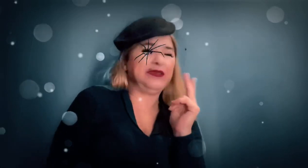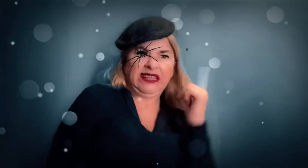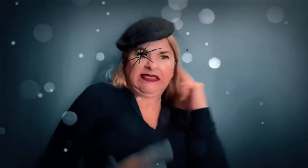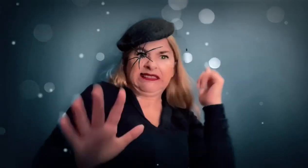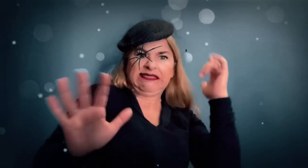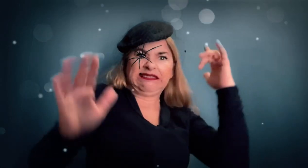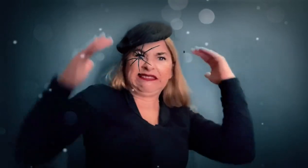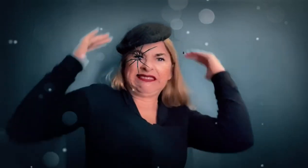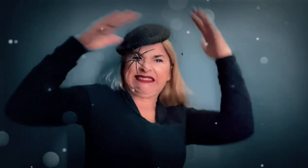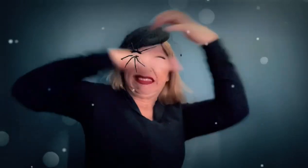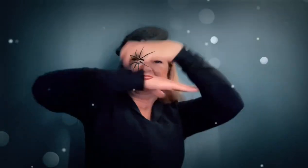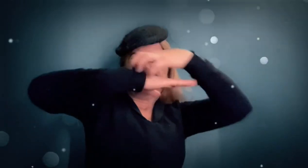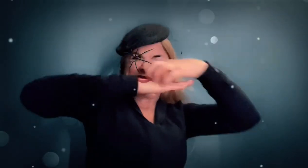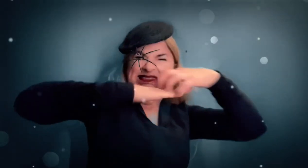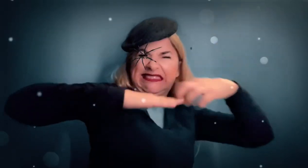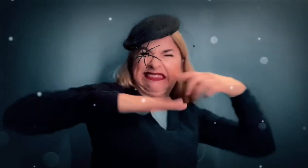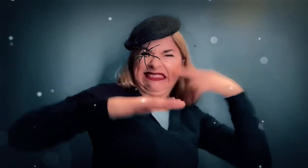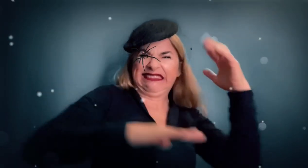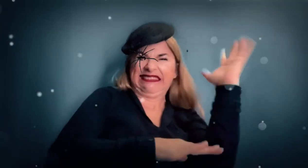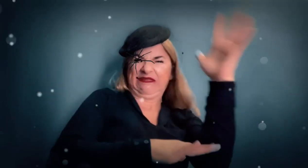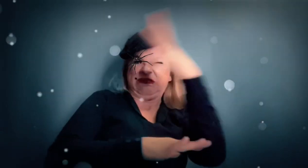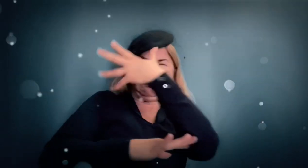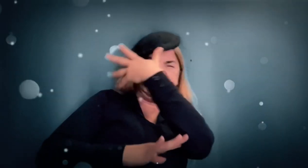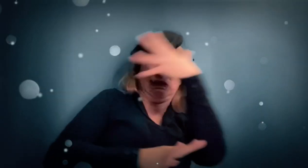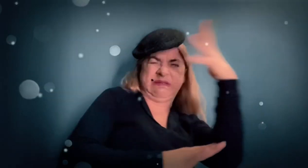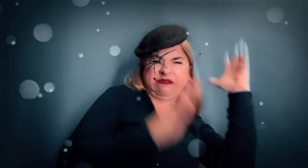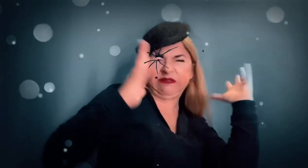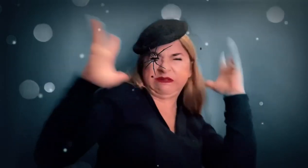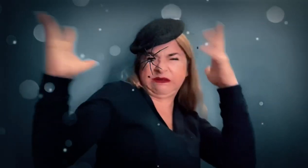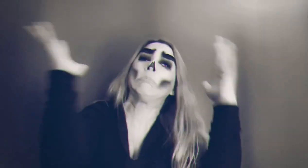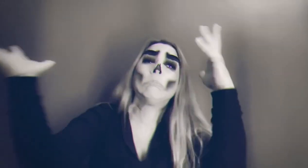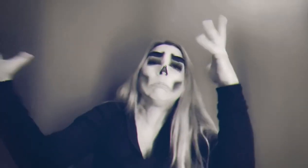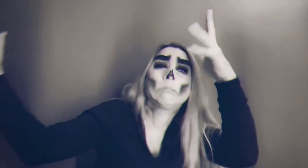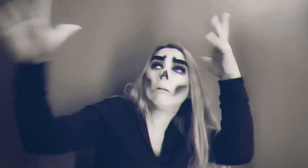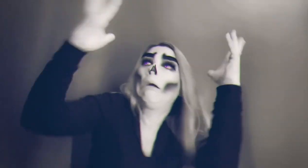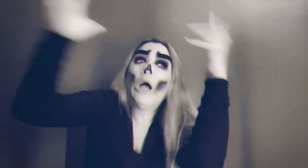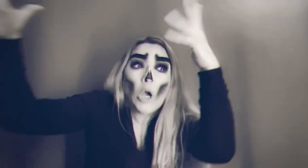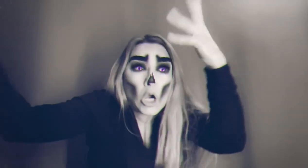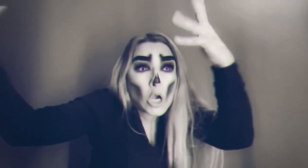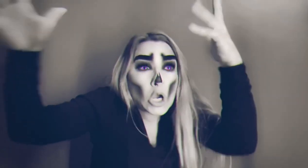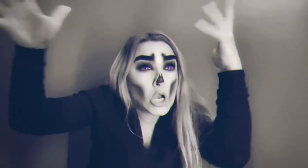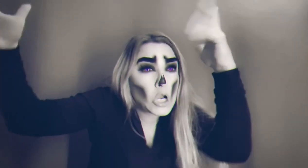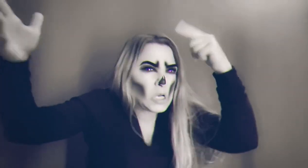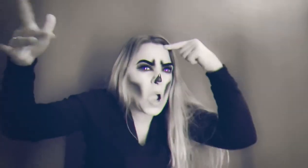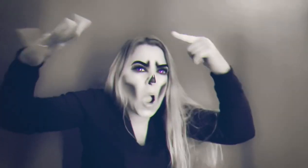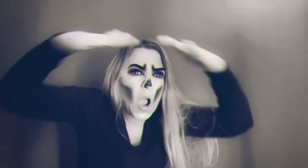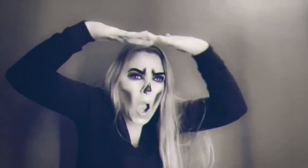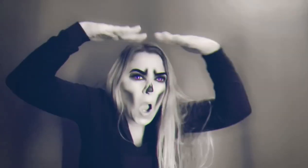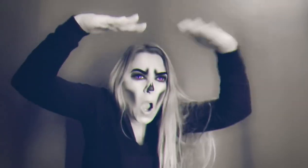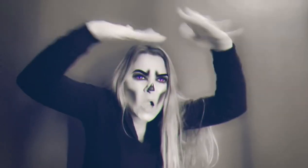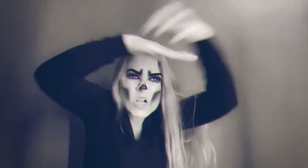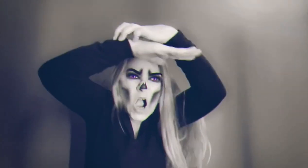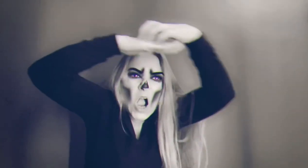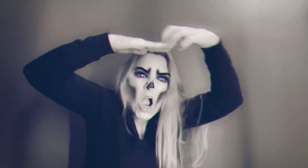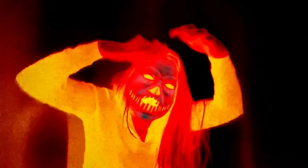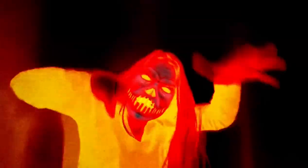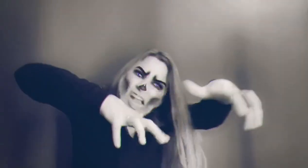then I hear a thud scratching the roof of my car. large branches of trees are shaken. it scratches!